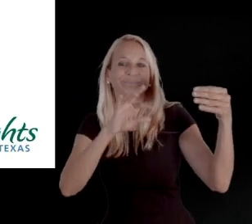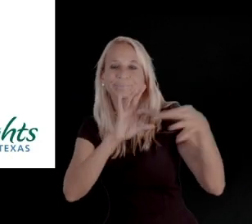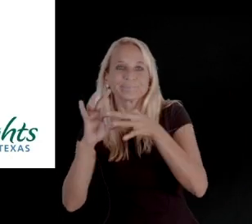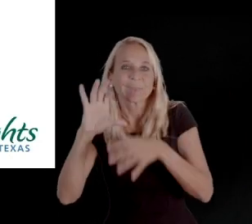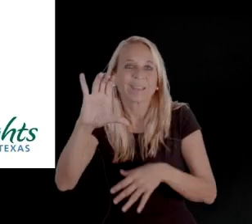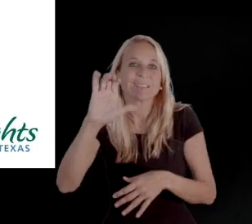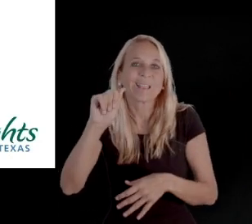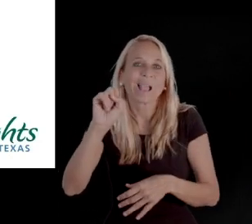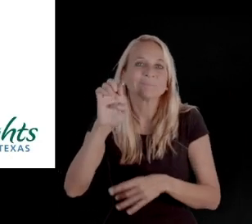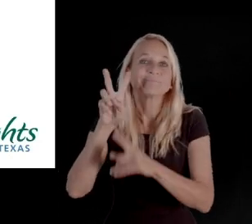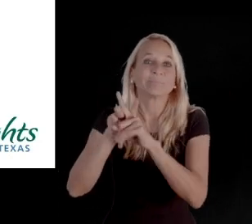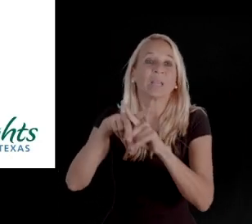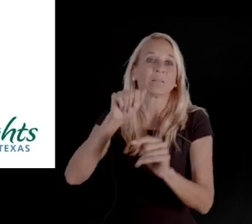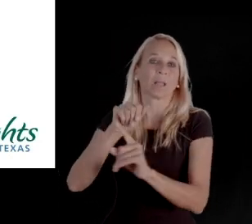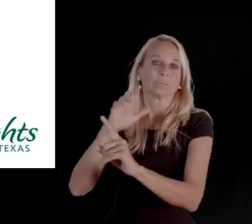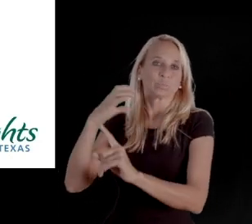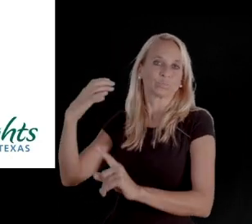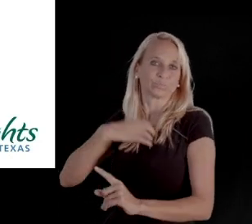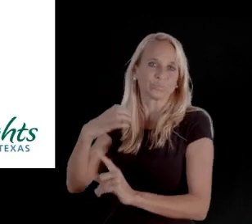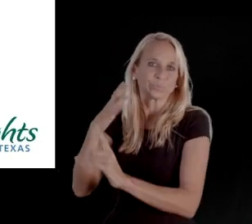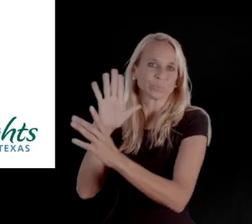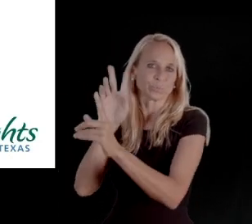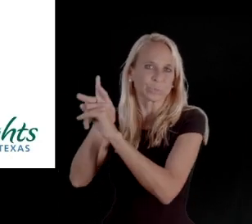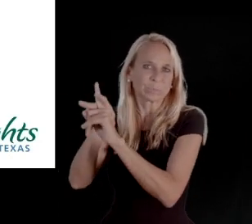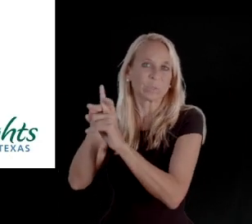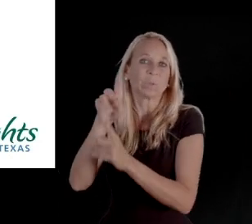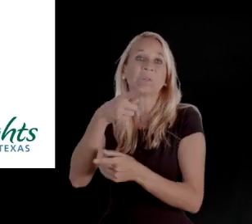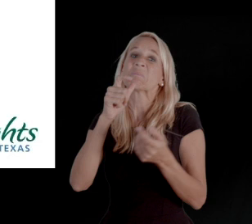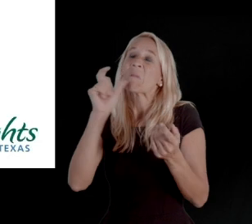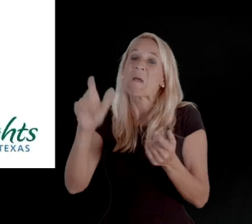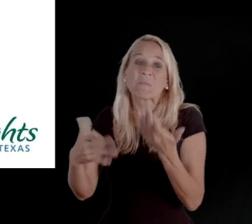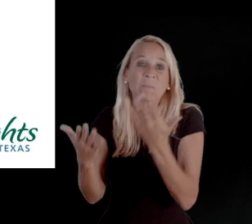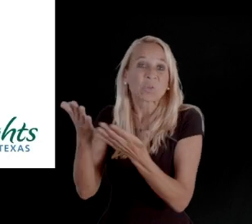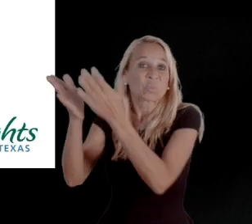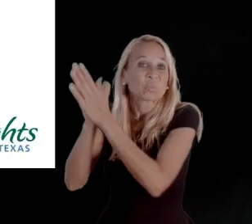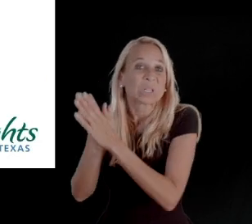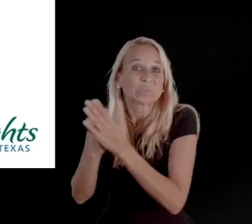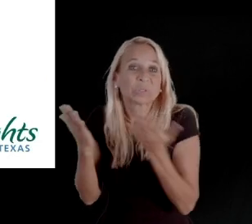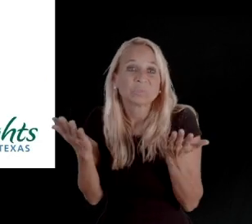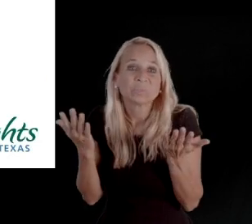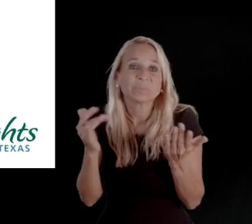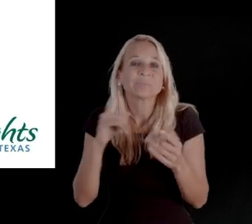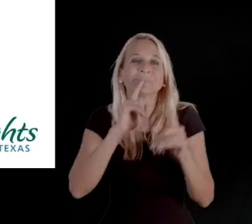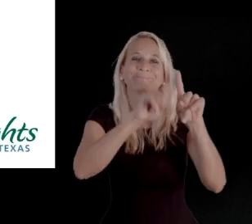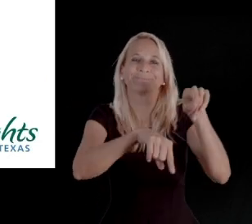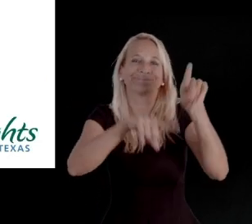you might not need to request it, it kind of depends on the individual on the case, but also